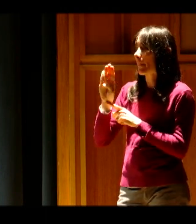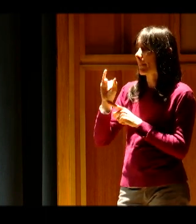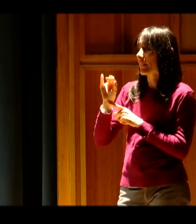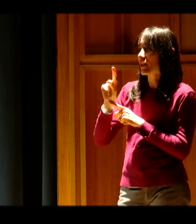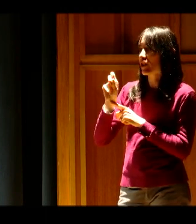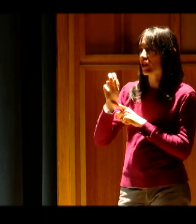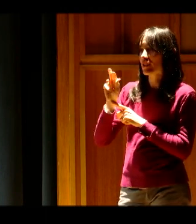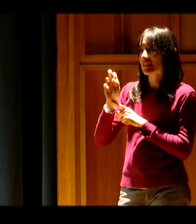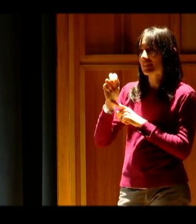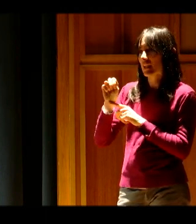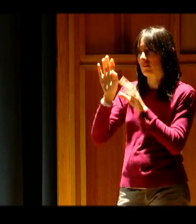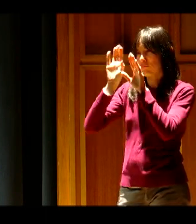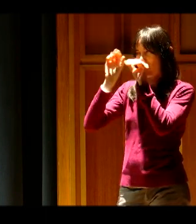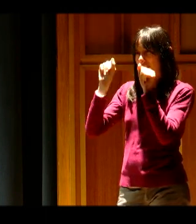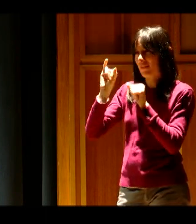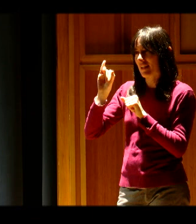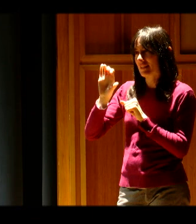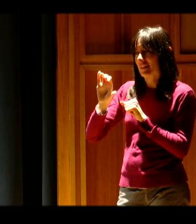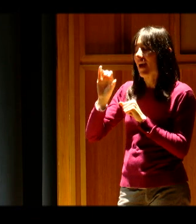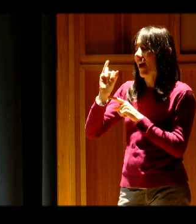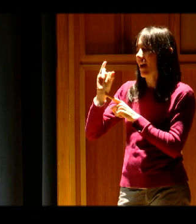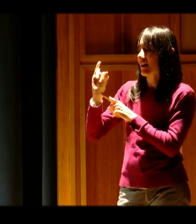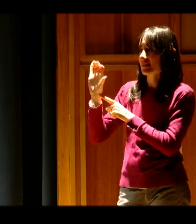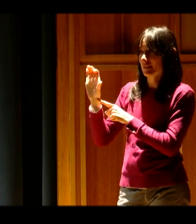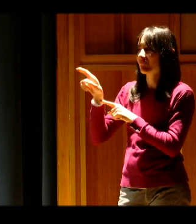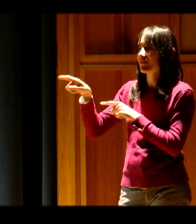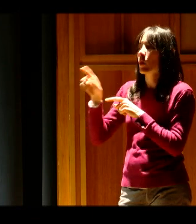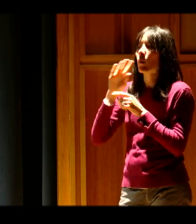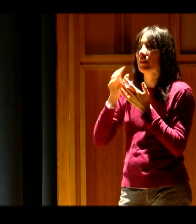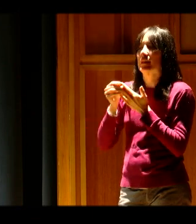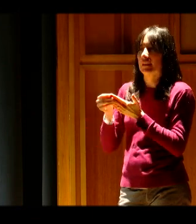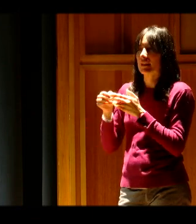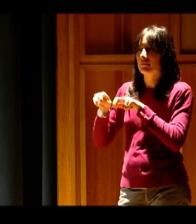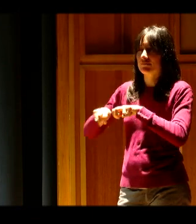He will be the moderator for this dialogue.